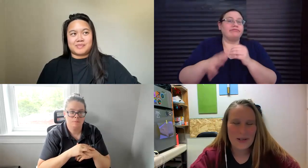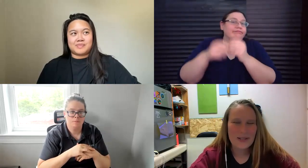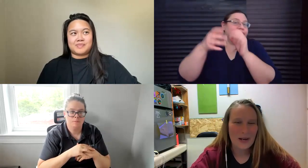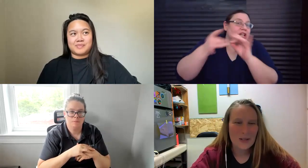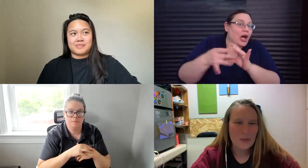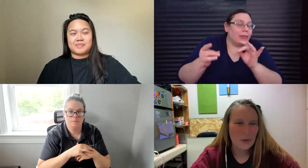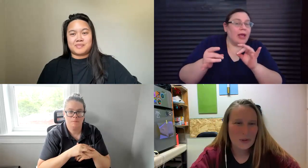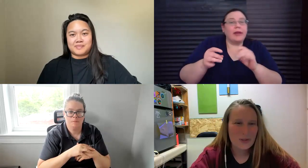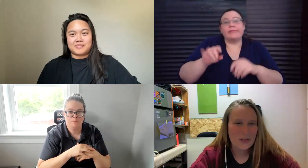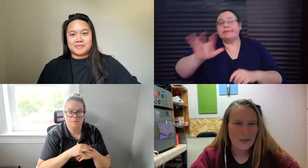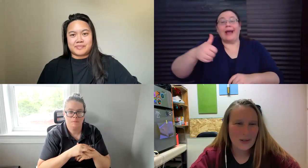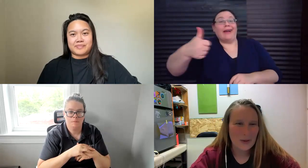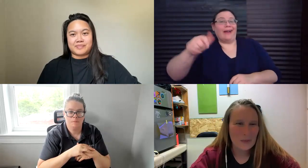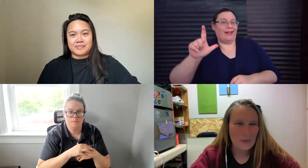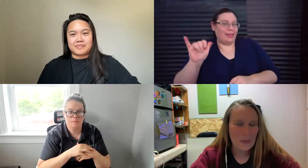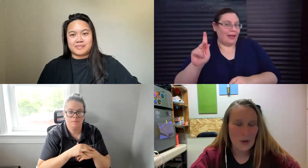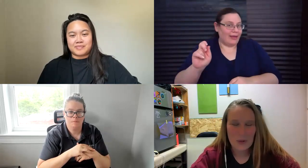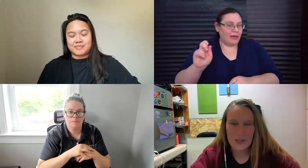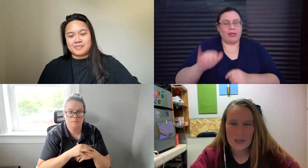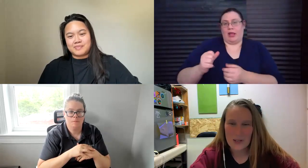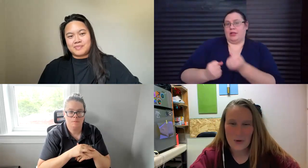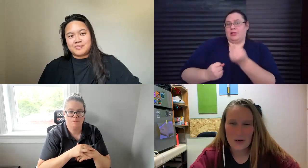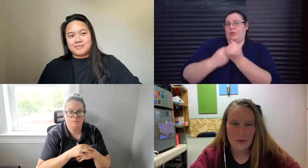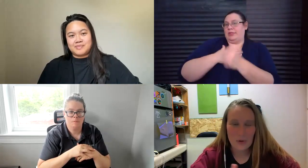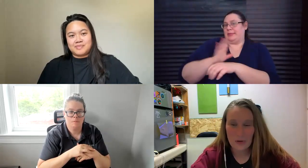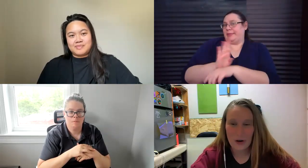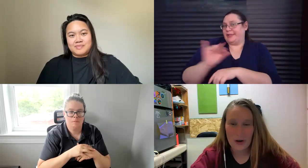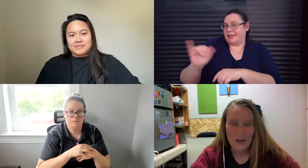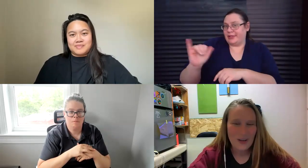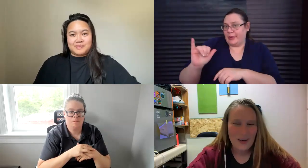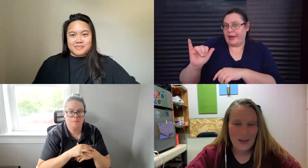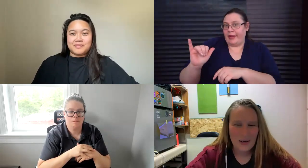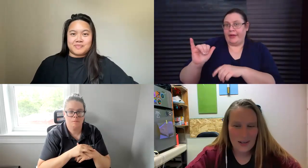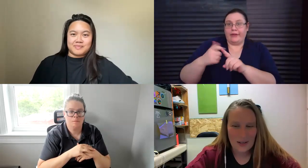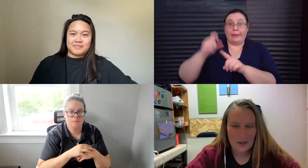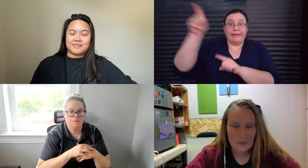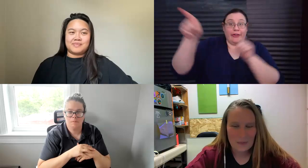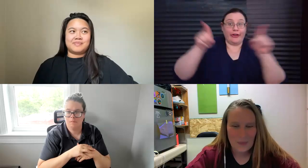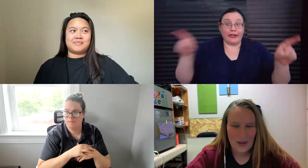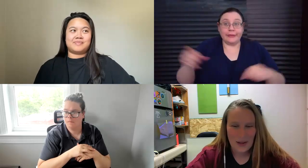That supports my business, as well, from afar.